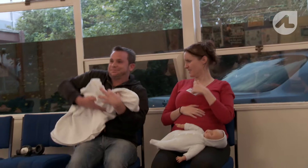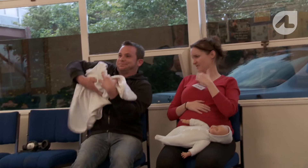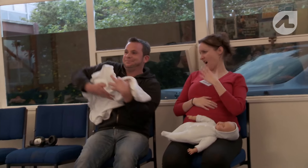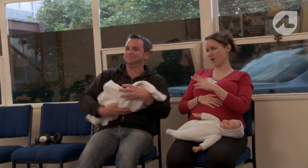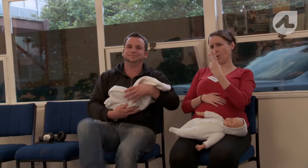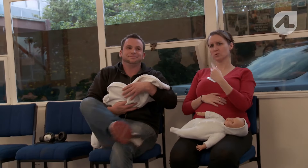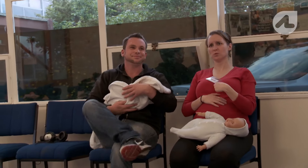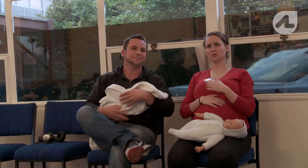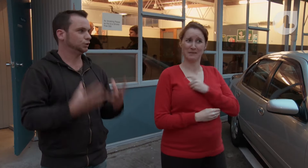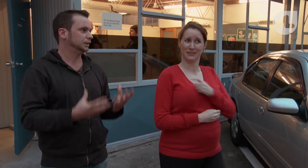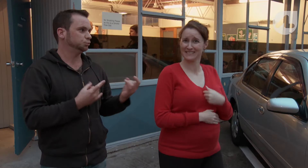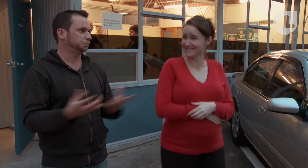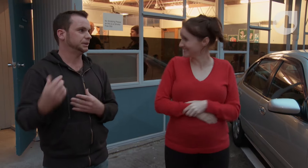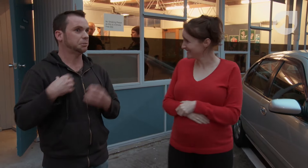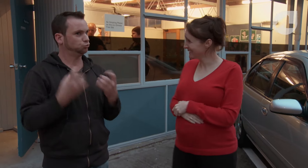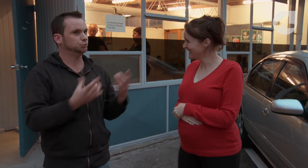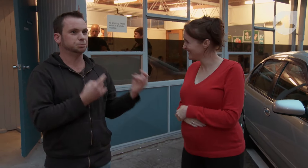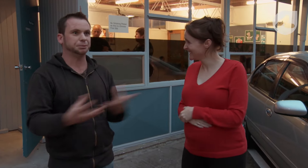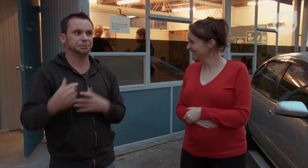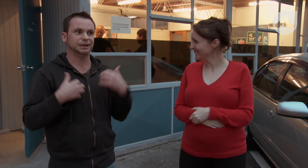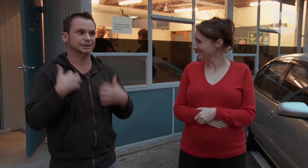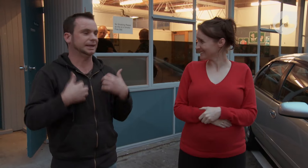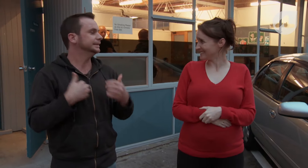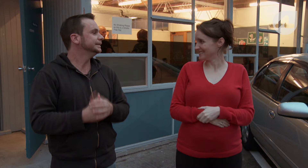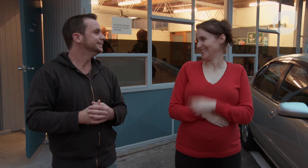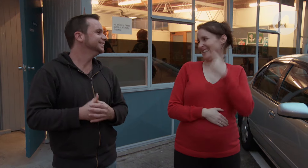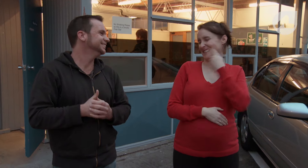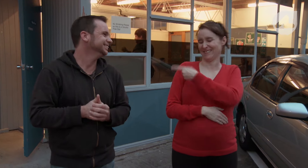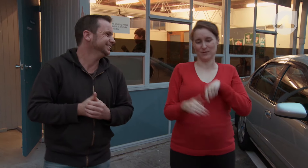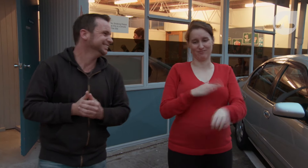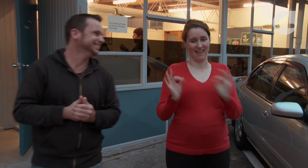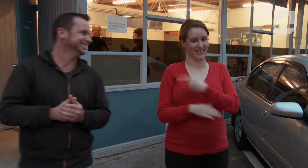I didn't want two. (Sarah) I'm quite nervous. (Jarrod) I'm prepared. (Jarred) I'm also excited as well.